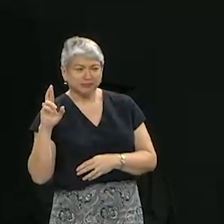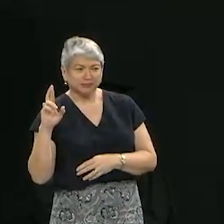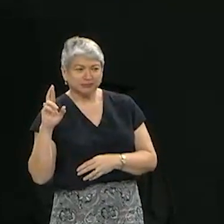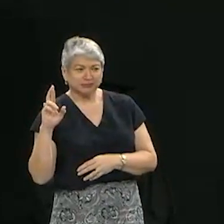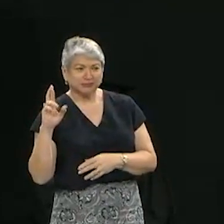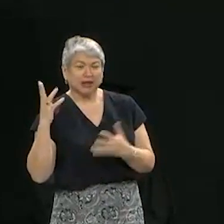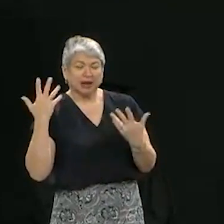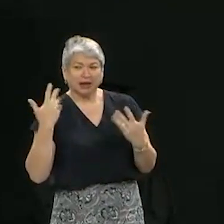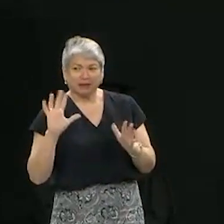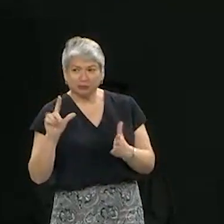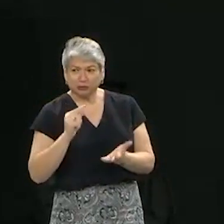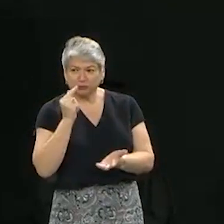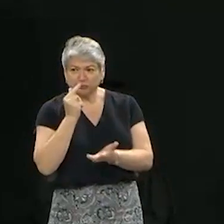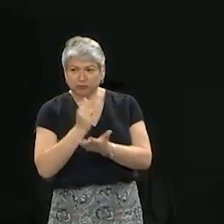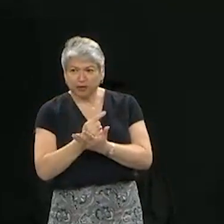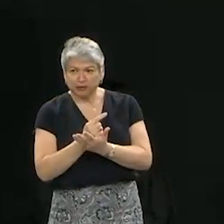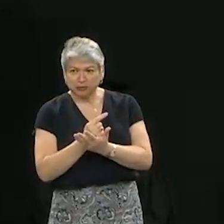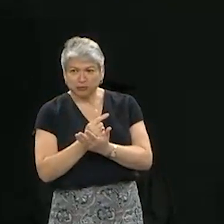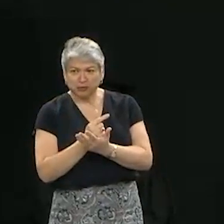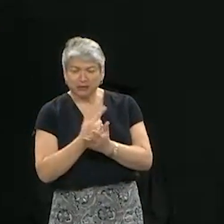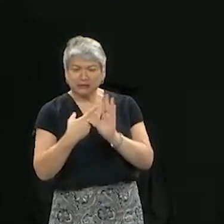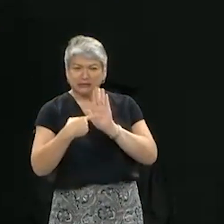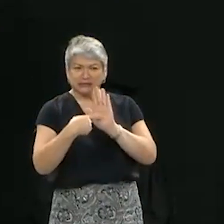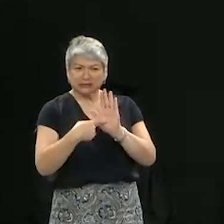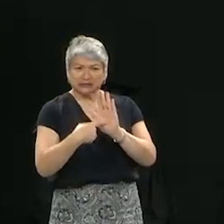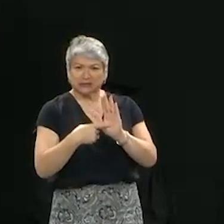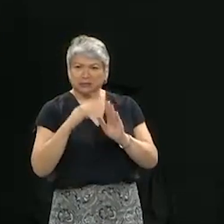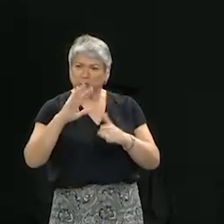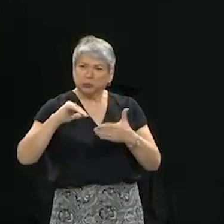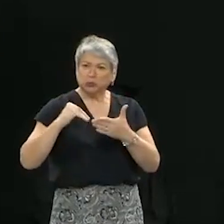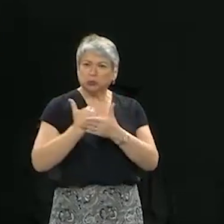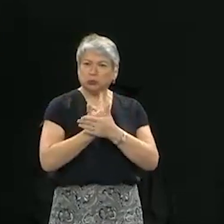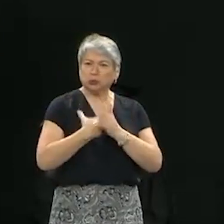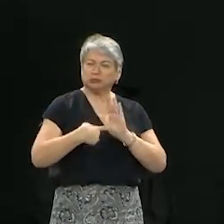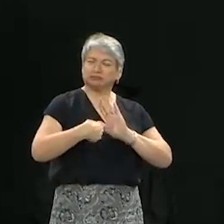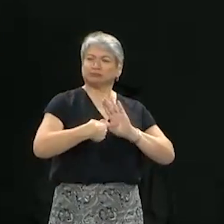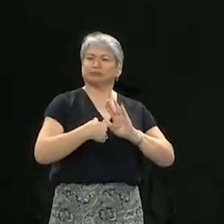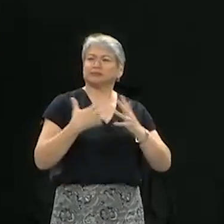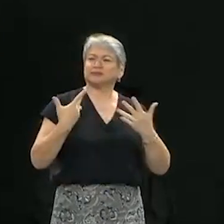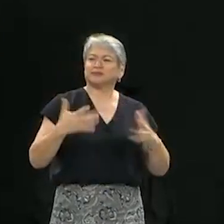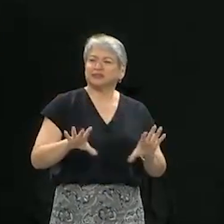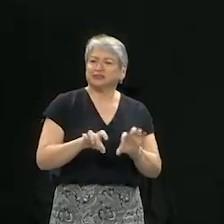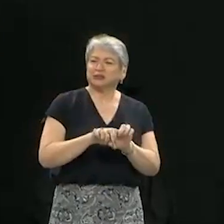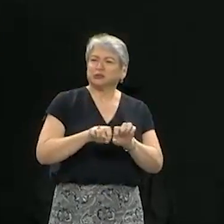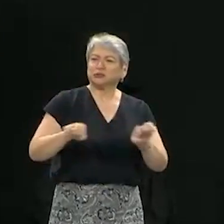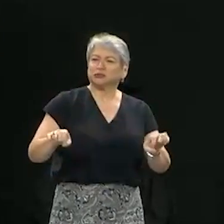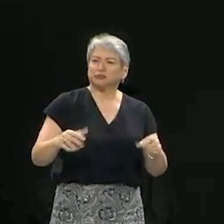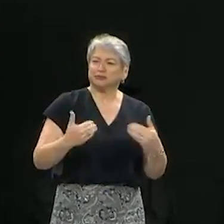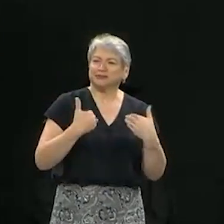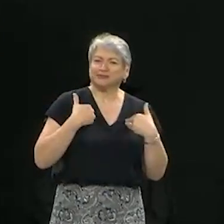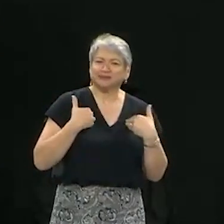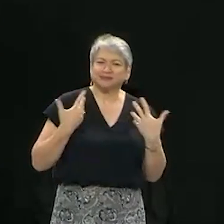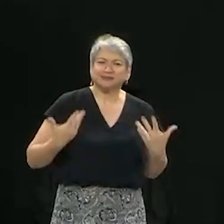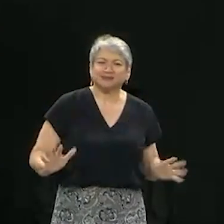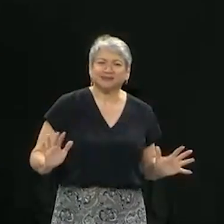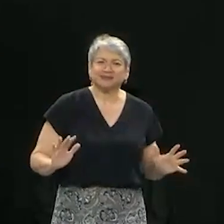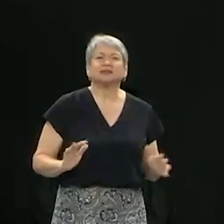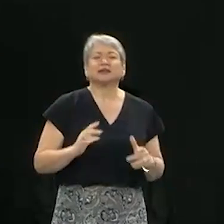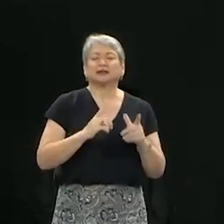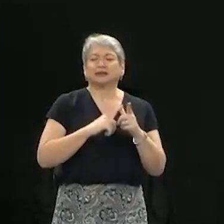After graduation, as a symbol of your new status as degree holders, the tassel is worn on the left.